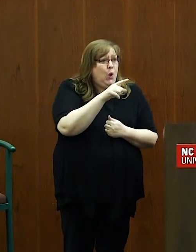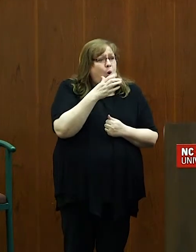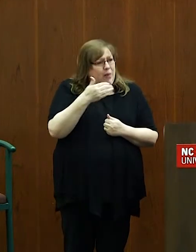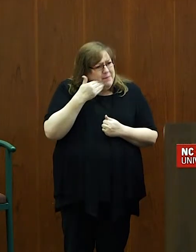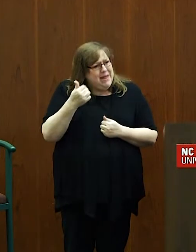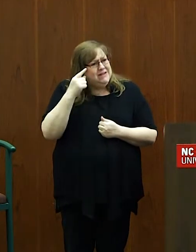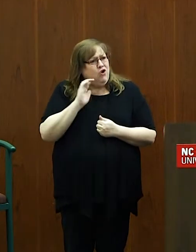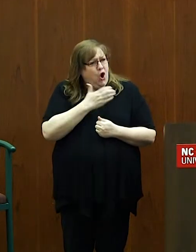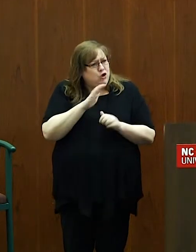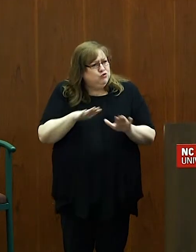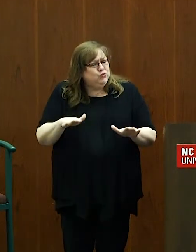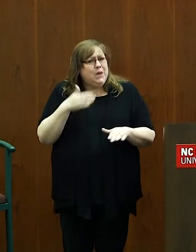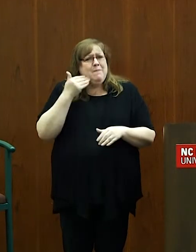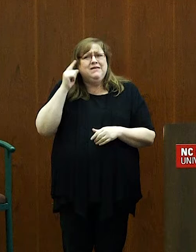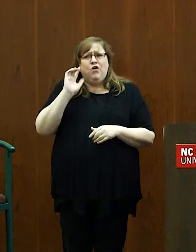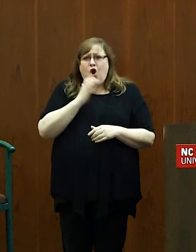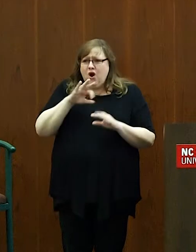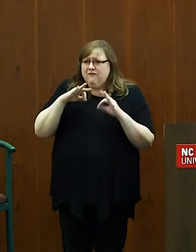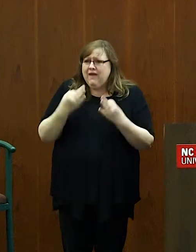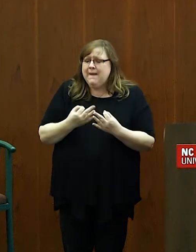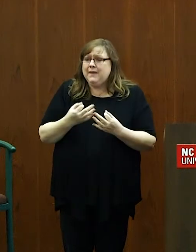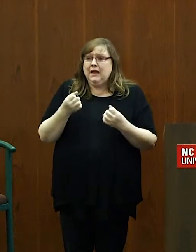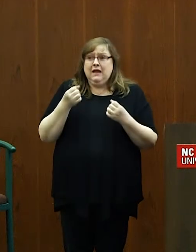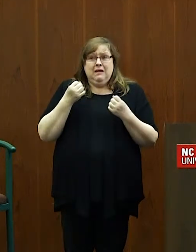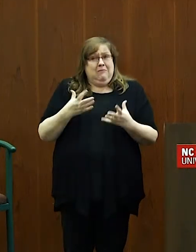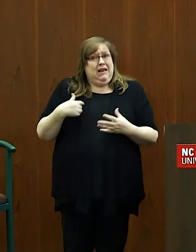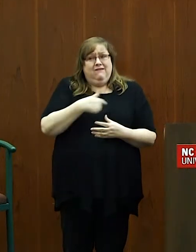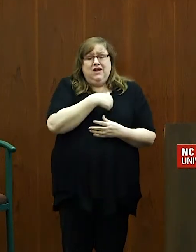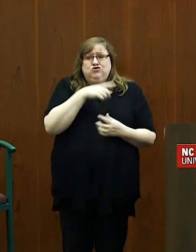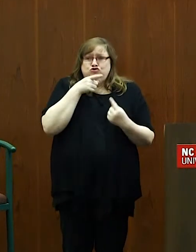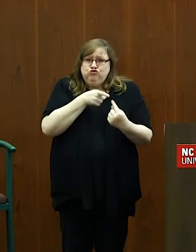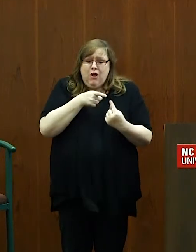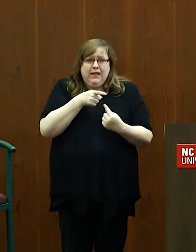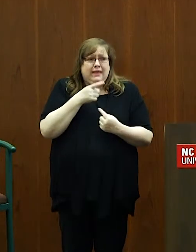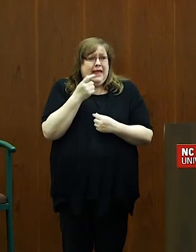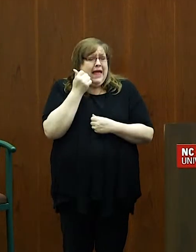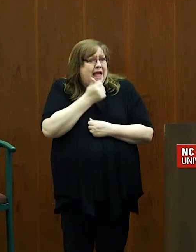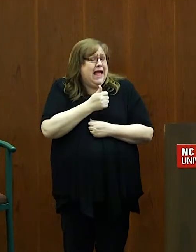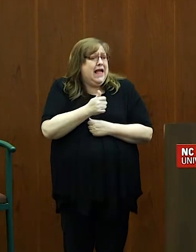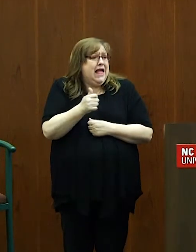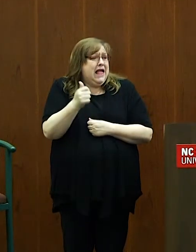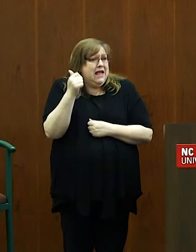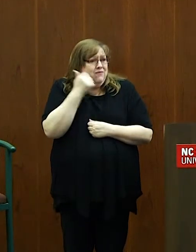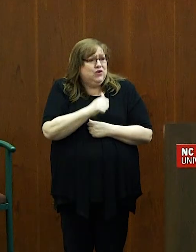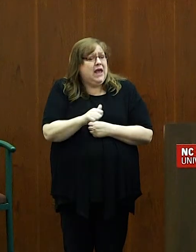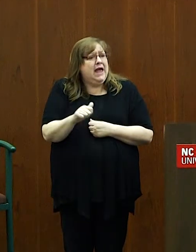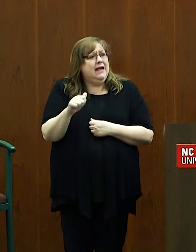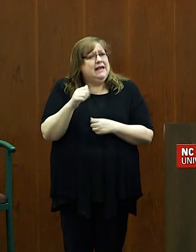families too, many of us are struggling day in and day out to get the care we need.